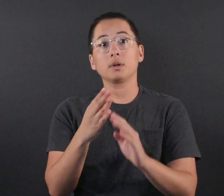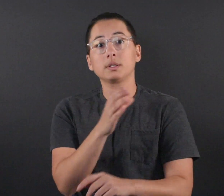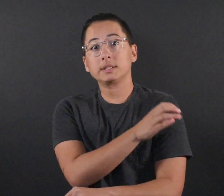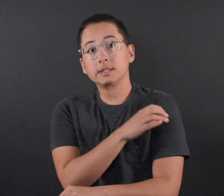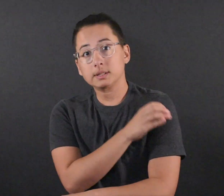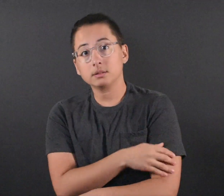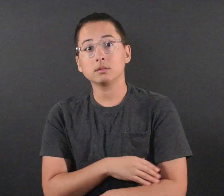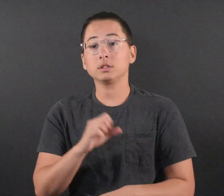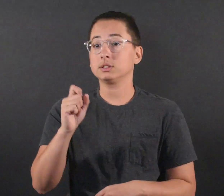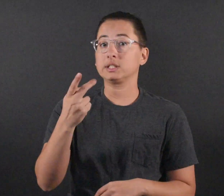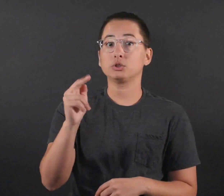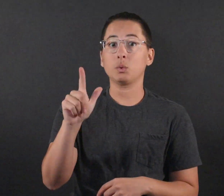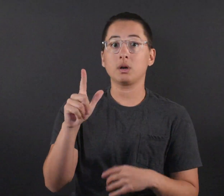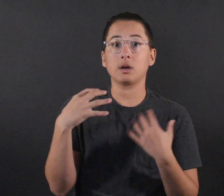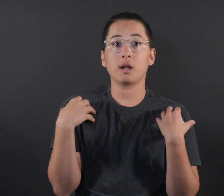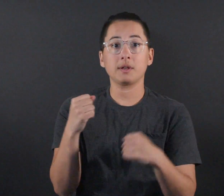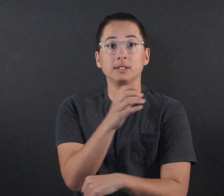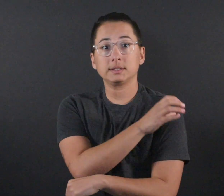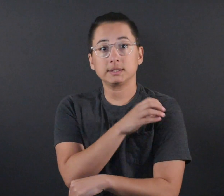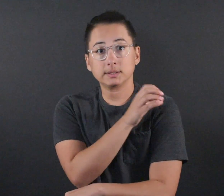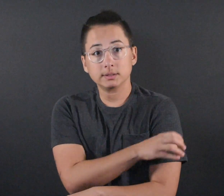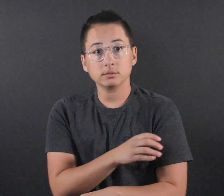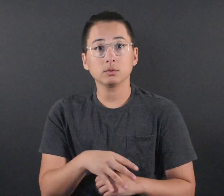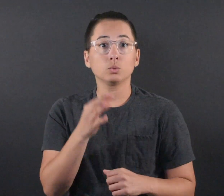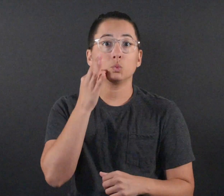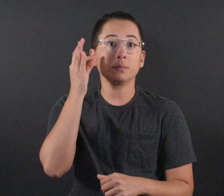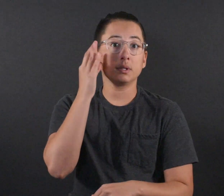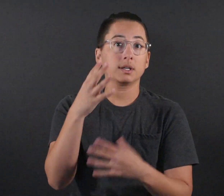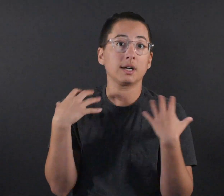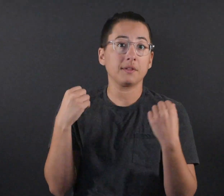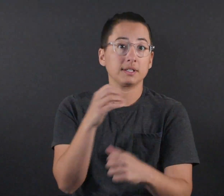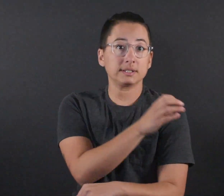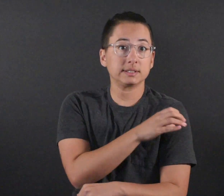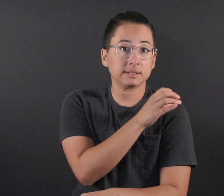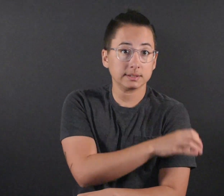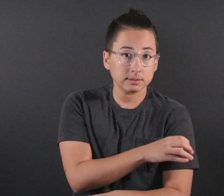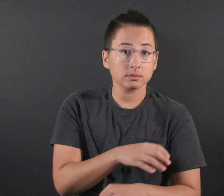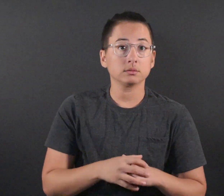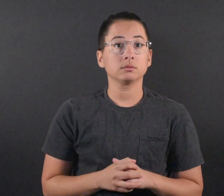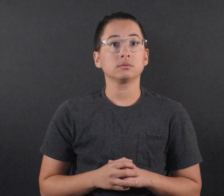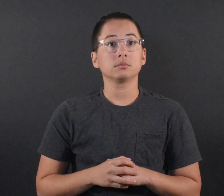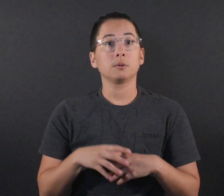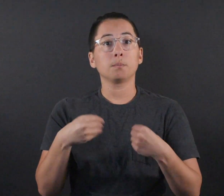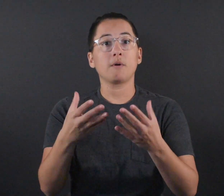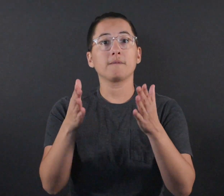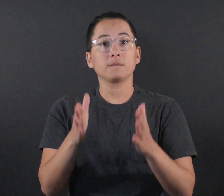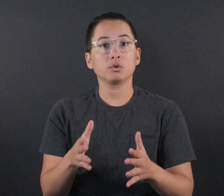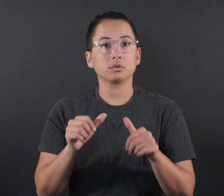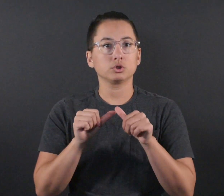public health clinic, community clinic, sexual health clinic, or tribal health clinic.